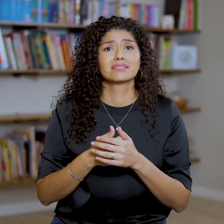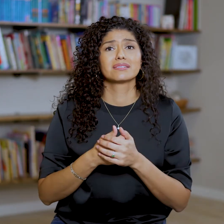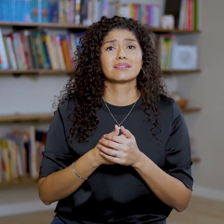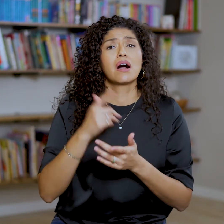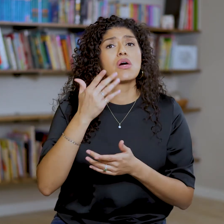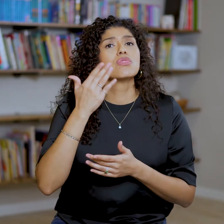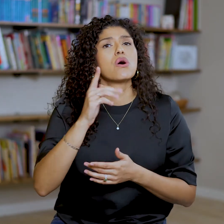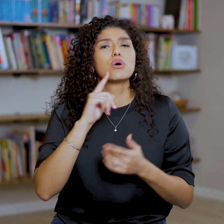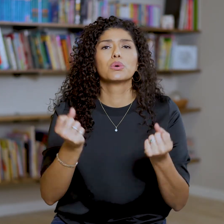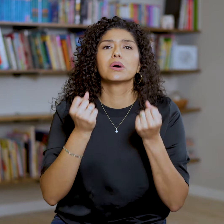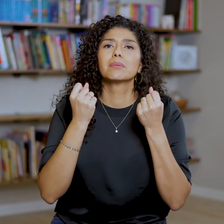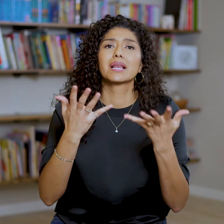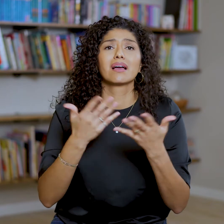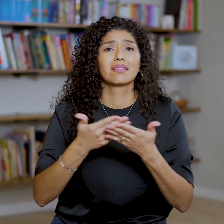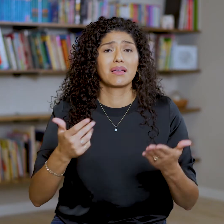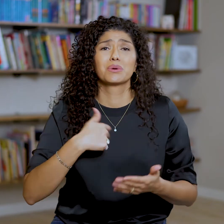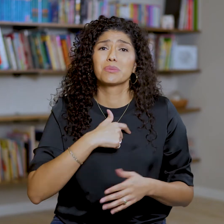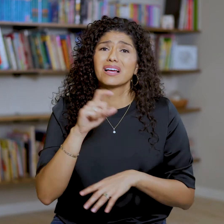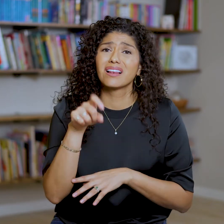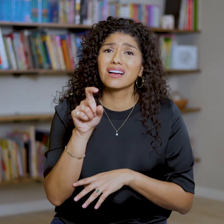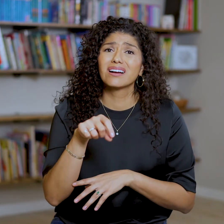There are so many things we need,